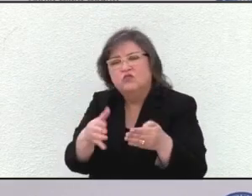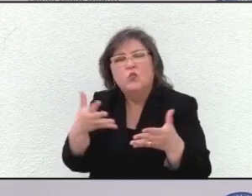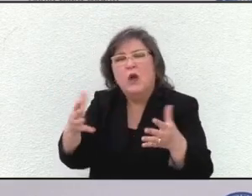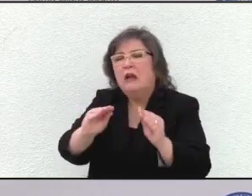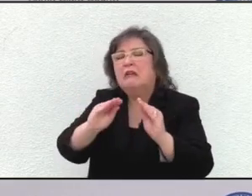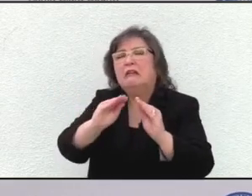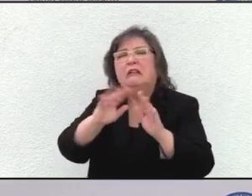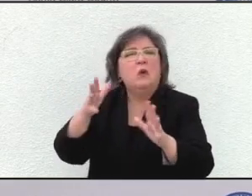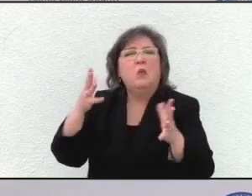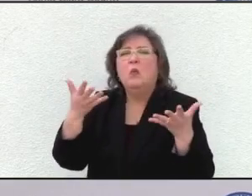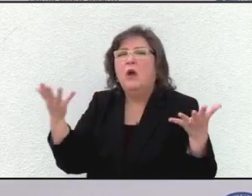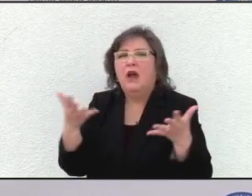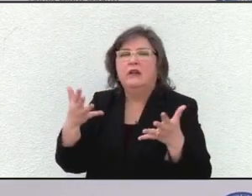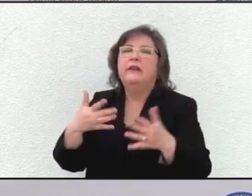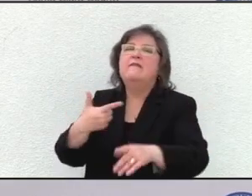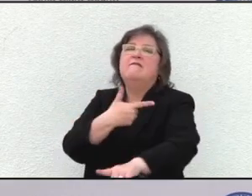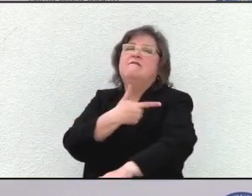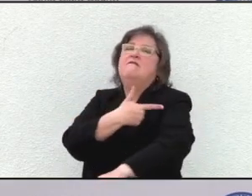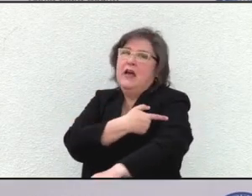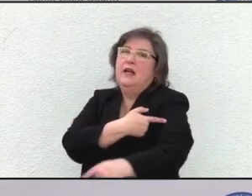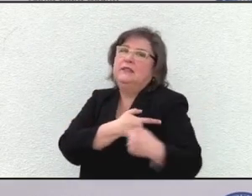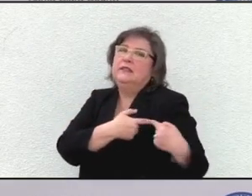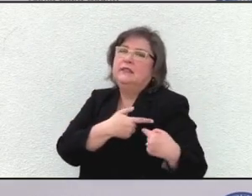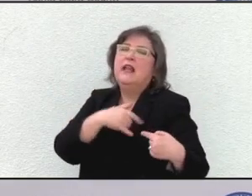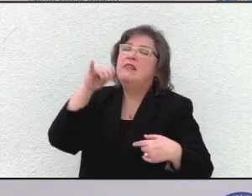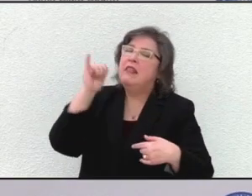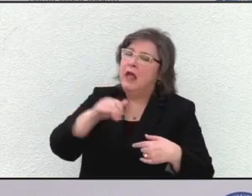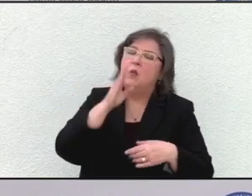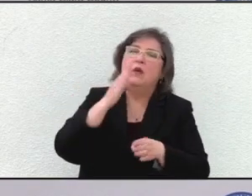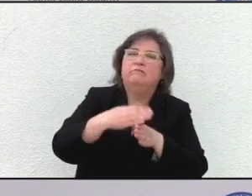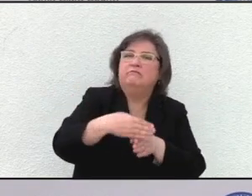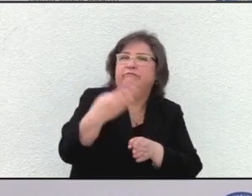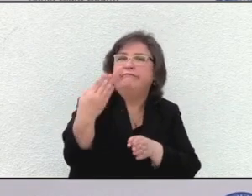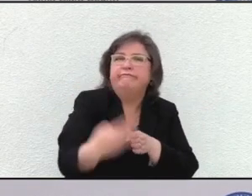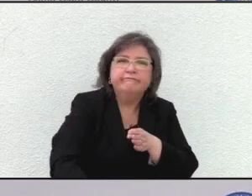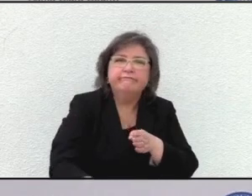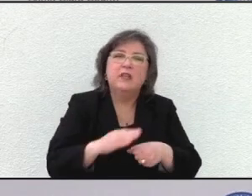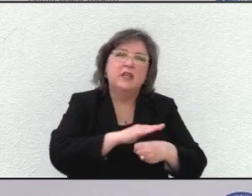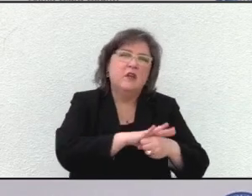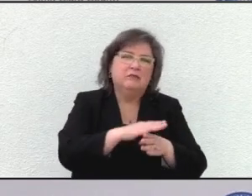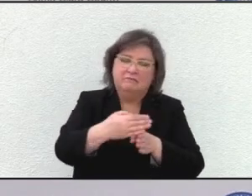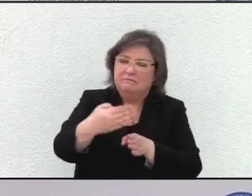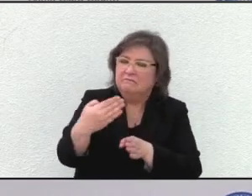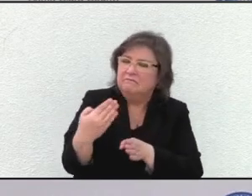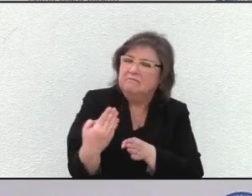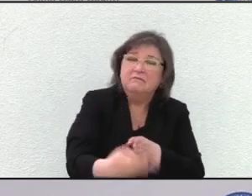Our goal is to bring an end to this pandemic and to enable all of us to resume the parts